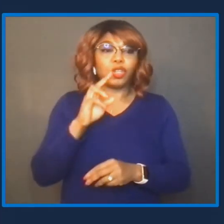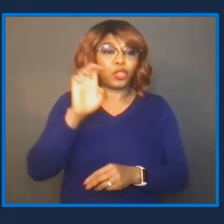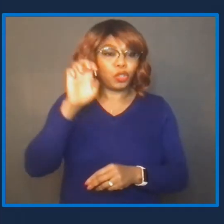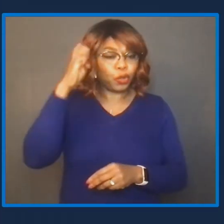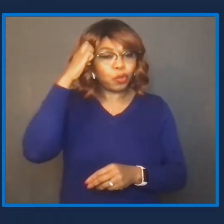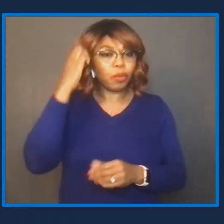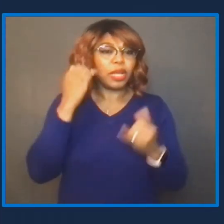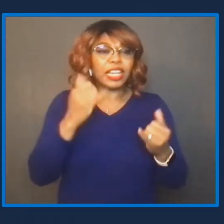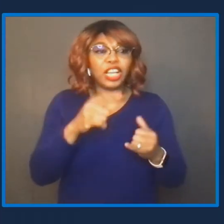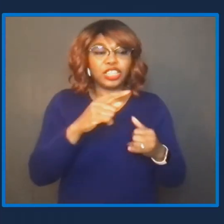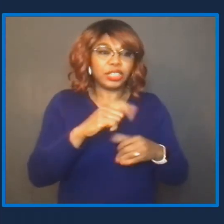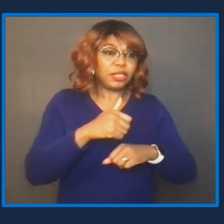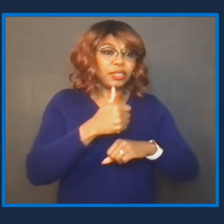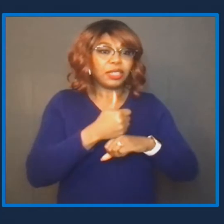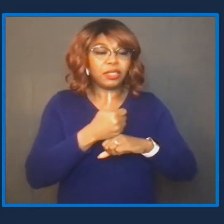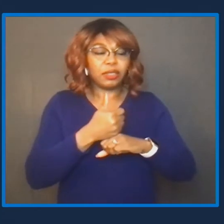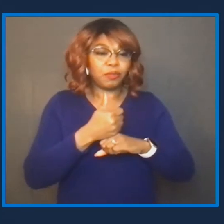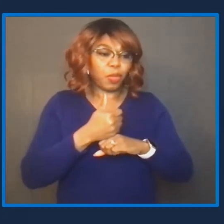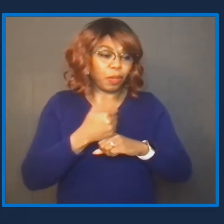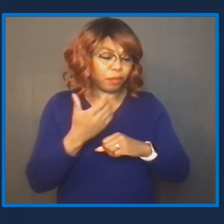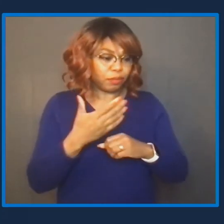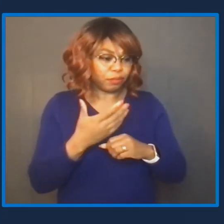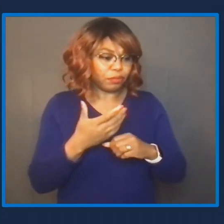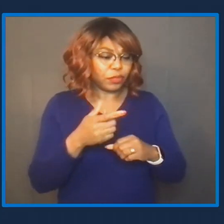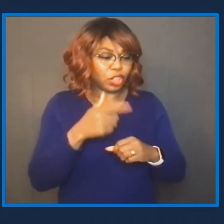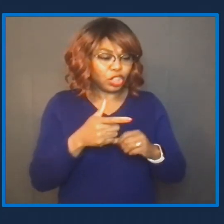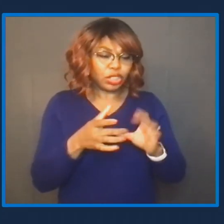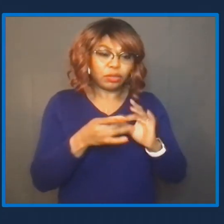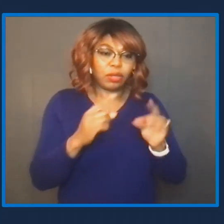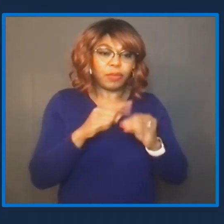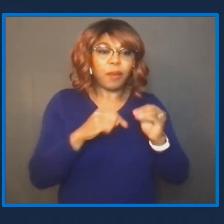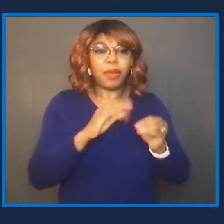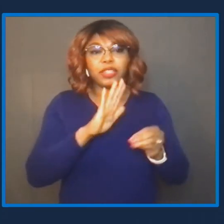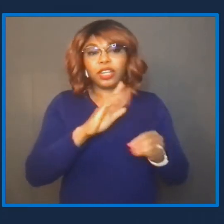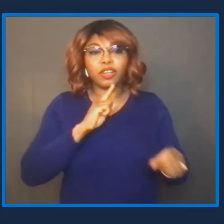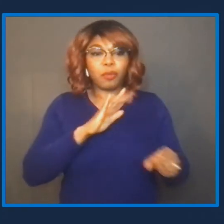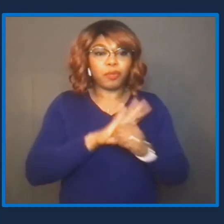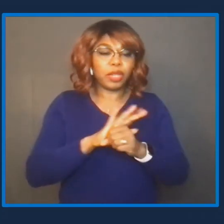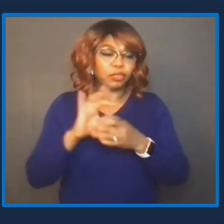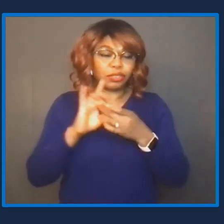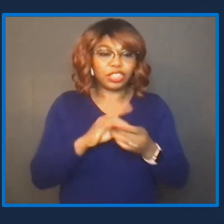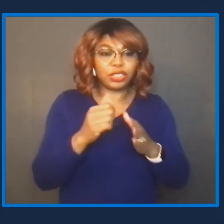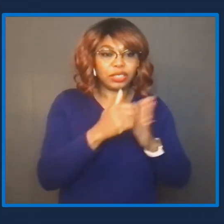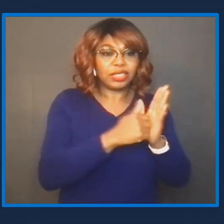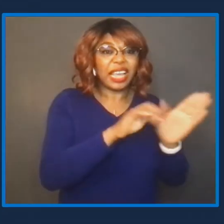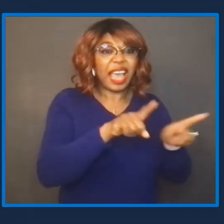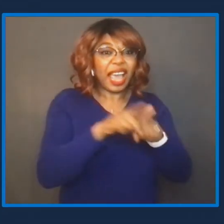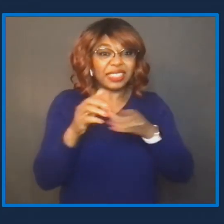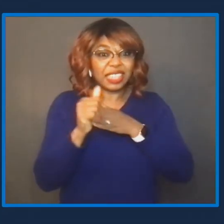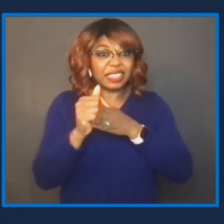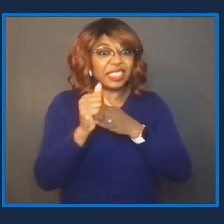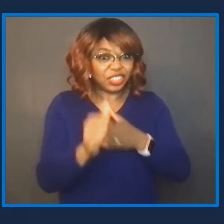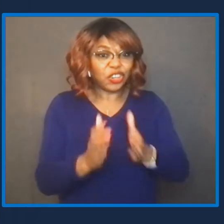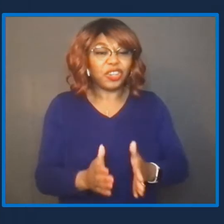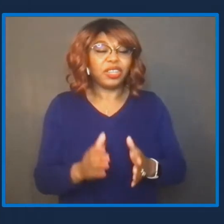and sort of really spoke about her commitment to this agenda as a leader. And honestly, we drove loads of great progress